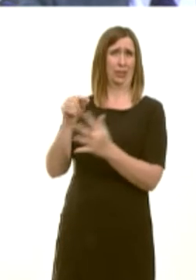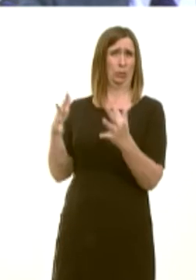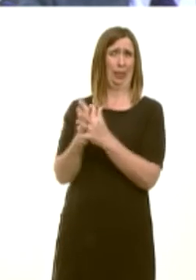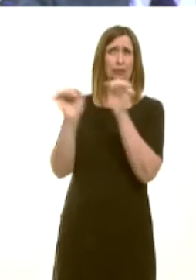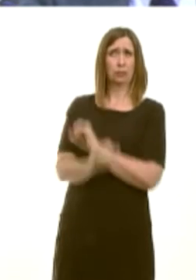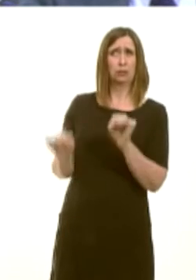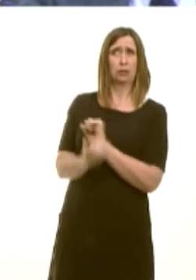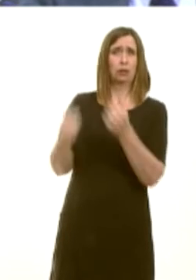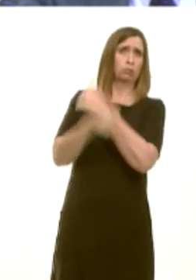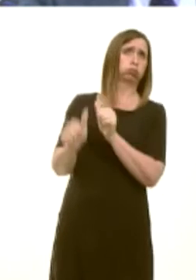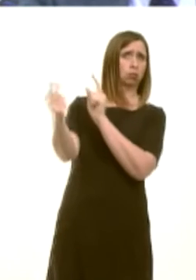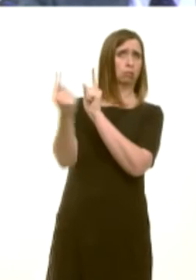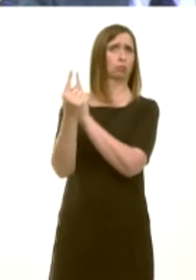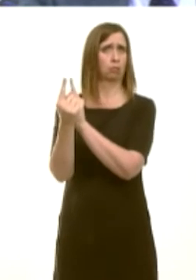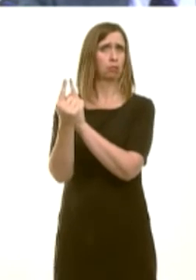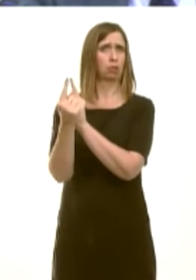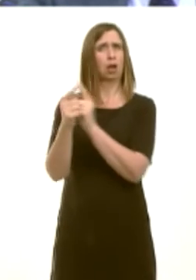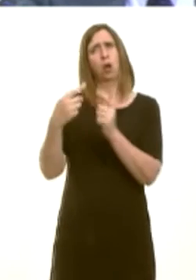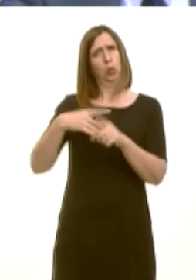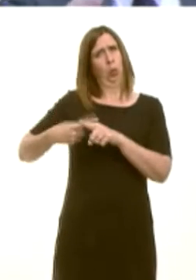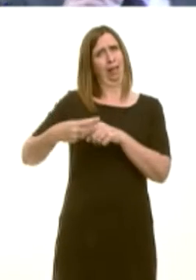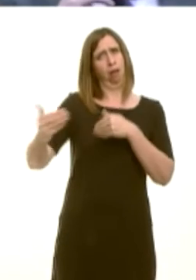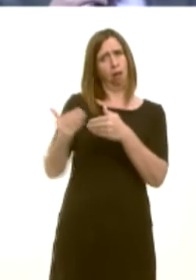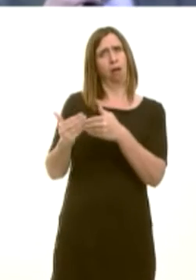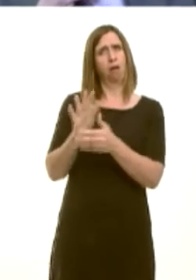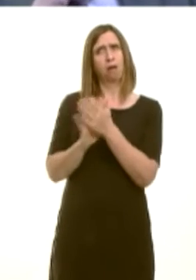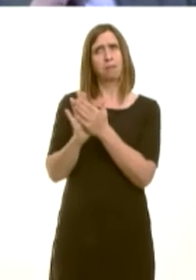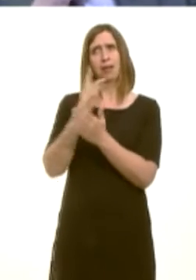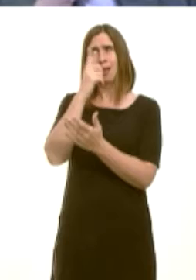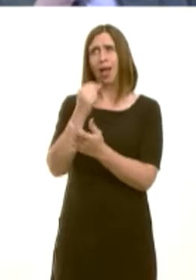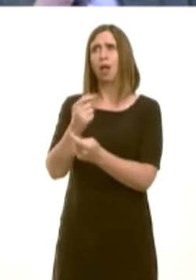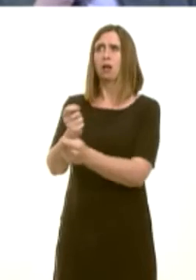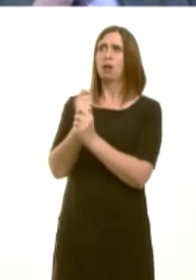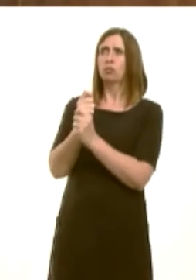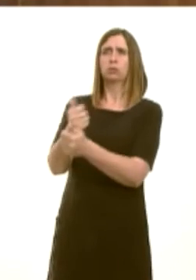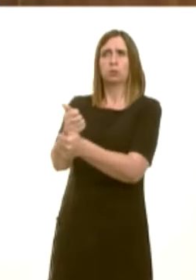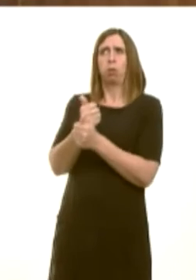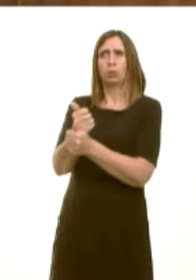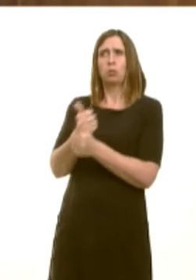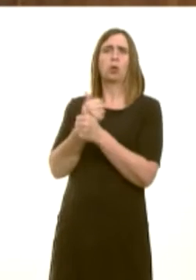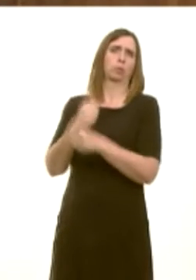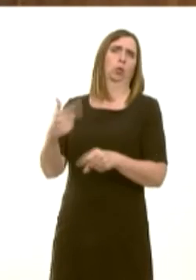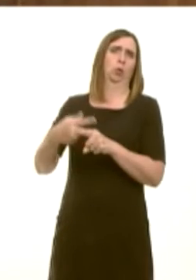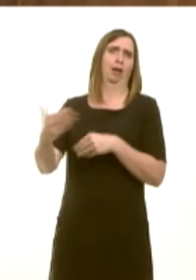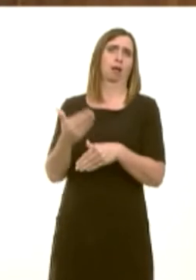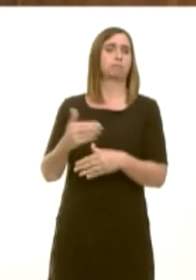taking to reduce those waiting times so that people can have access to the treatment and support that they need? Carwyn Jones: Extra resources are being targeted